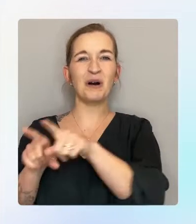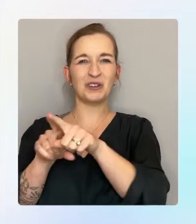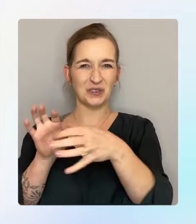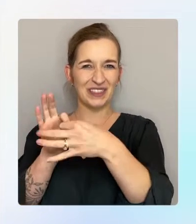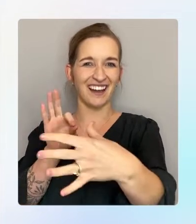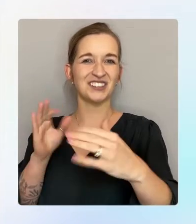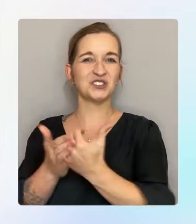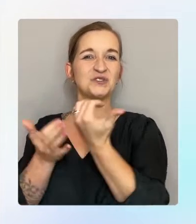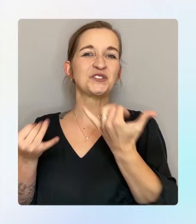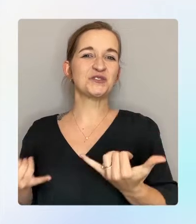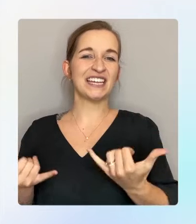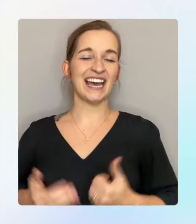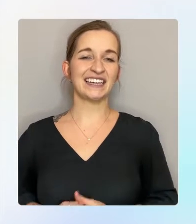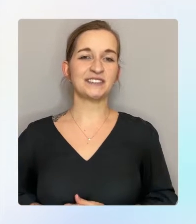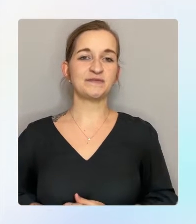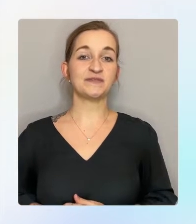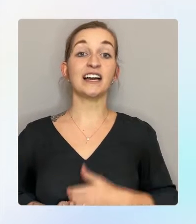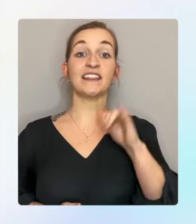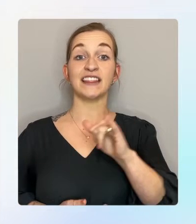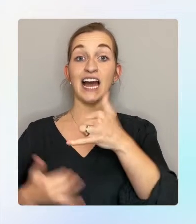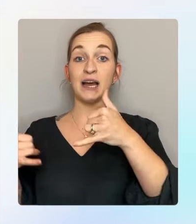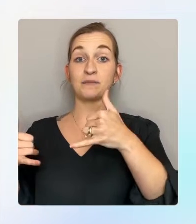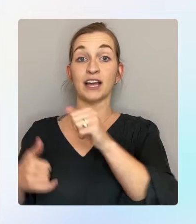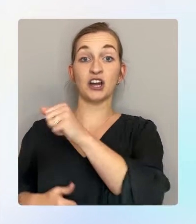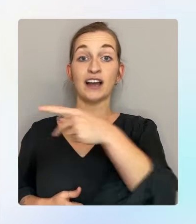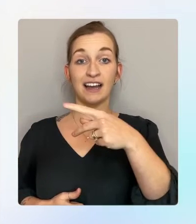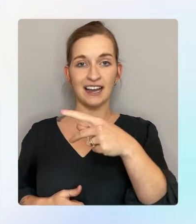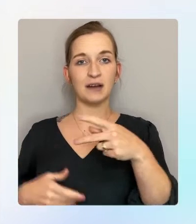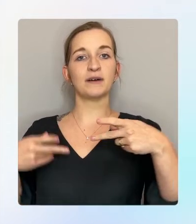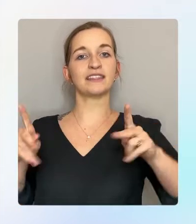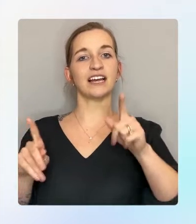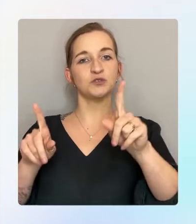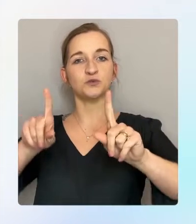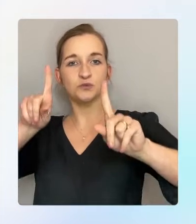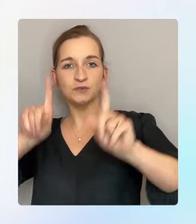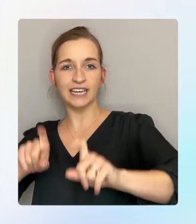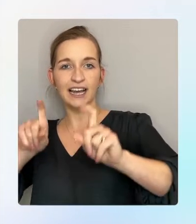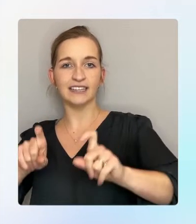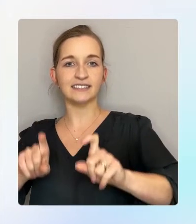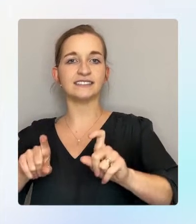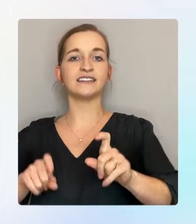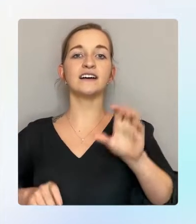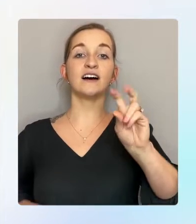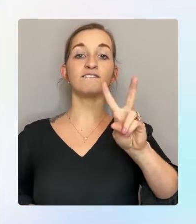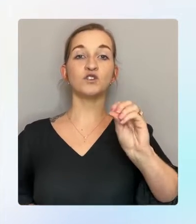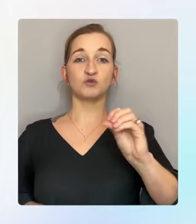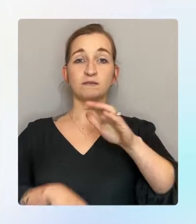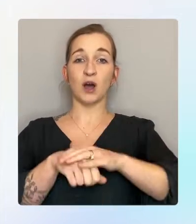The new Meta Spark Player app allows you to test virtual objects on the Meta Quest family of devices